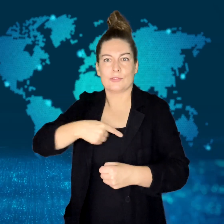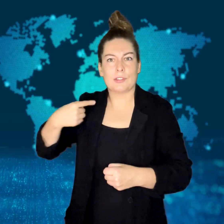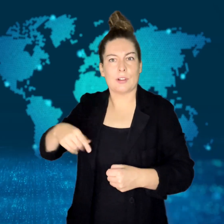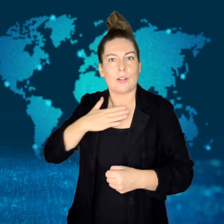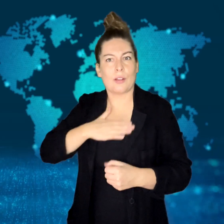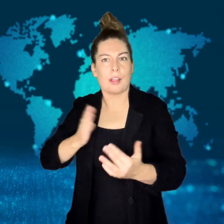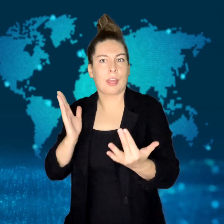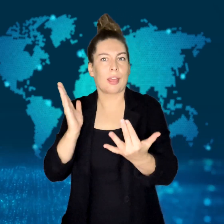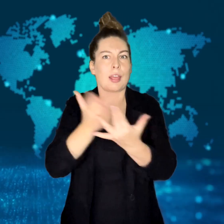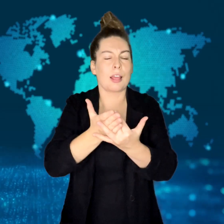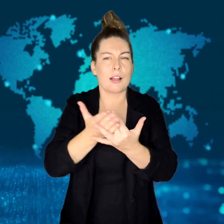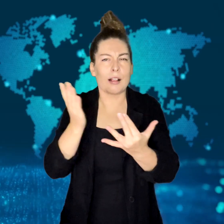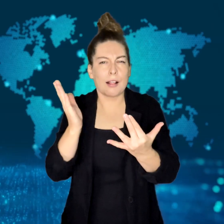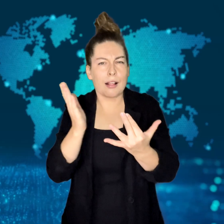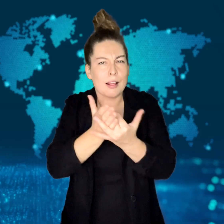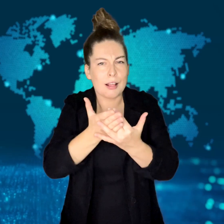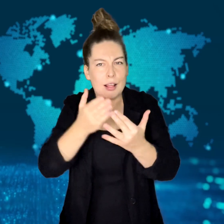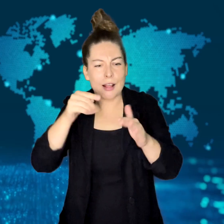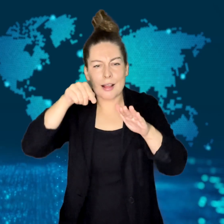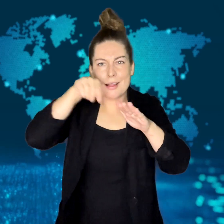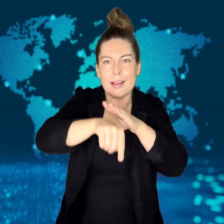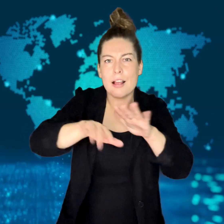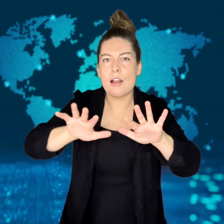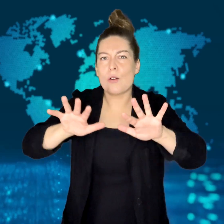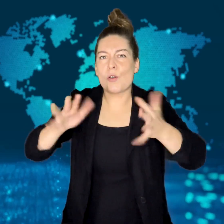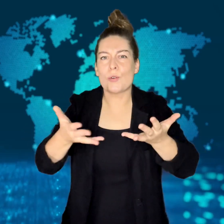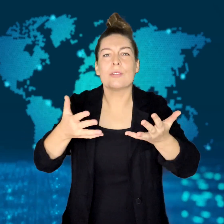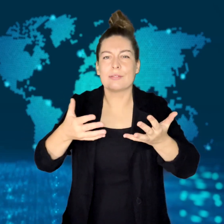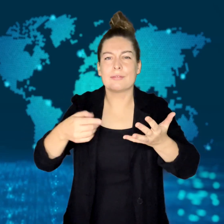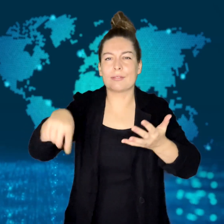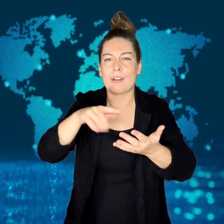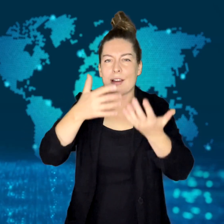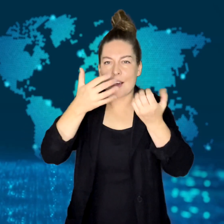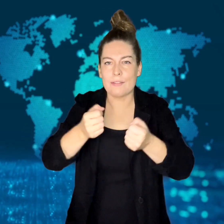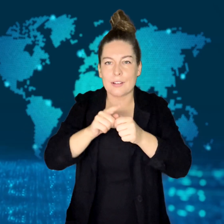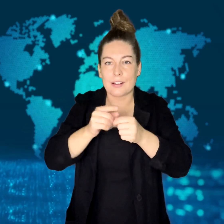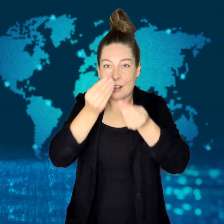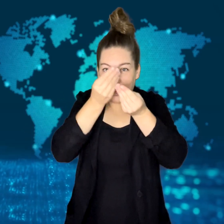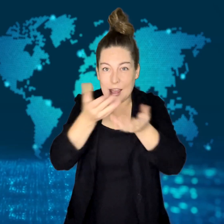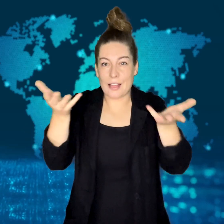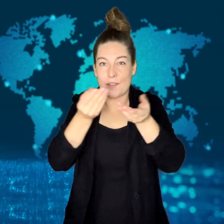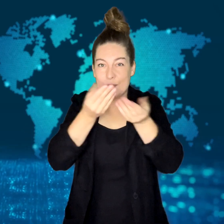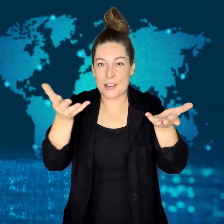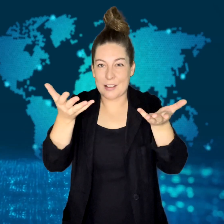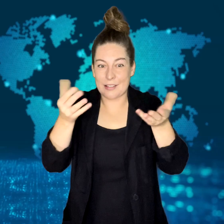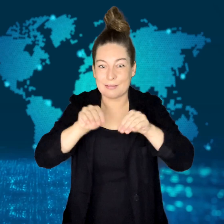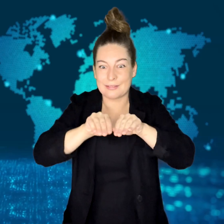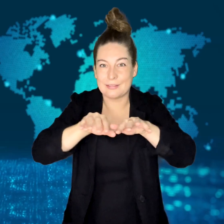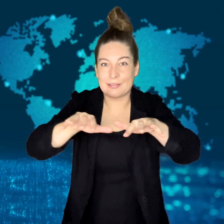“multifront campaign of voting interference" includes spreading